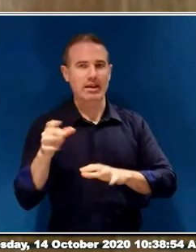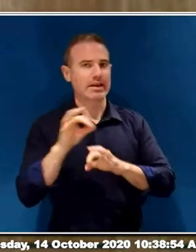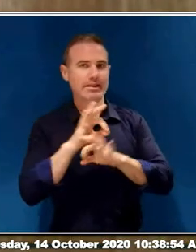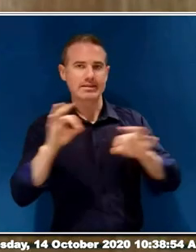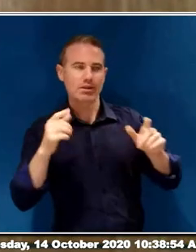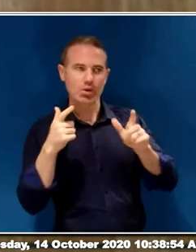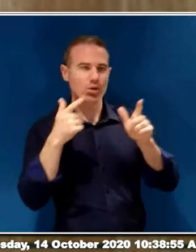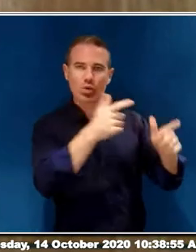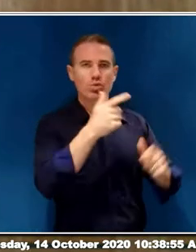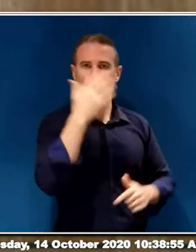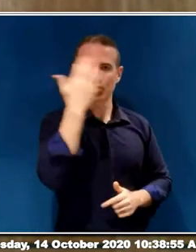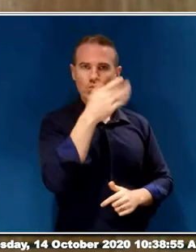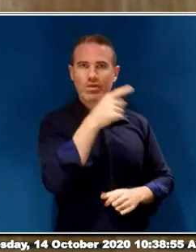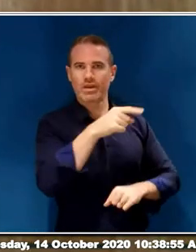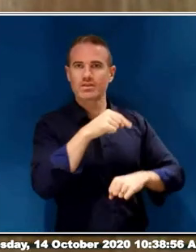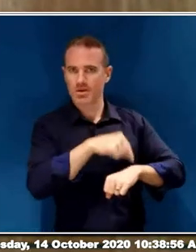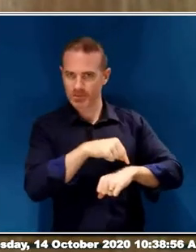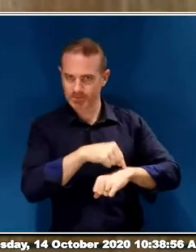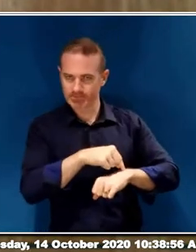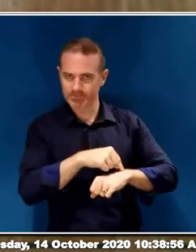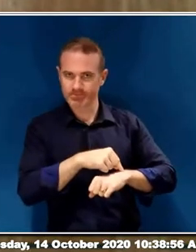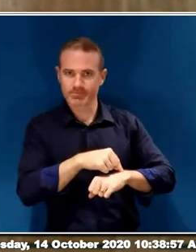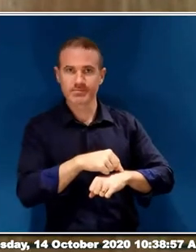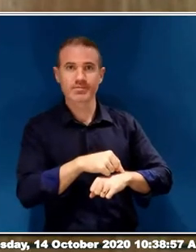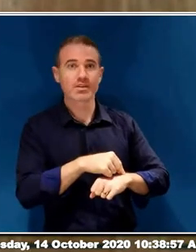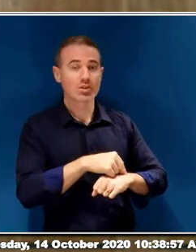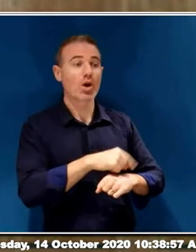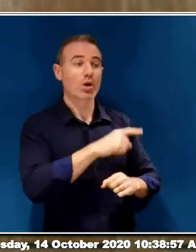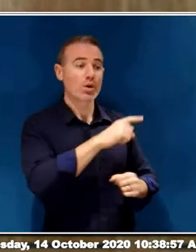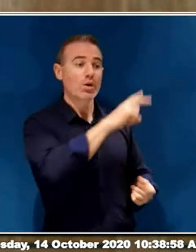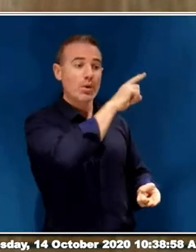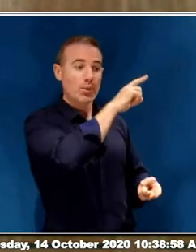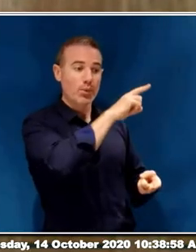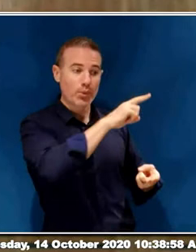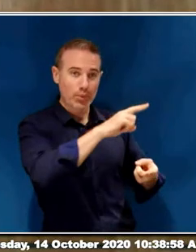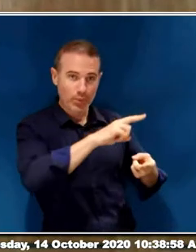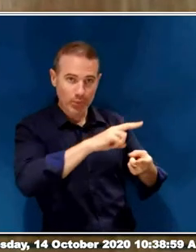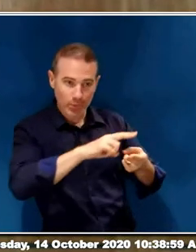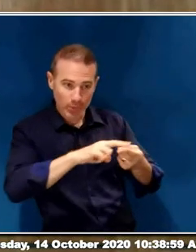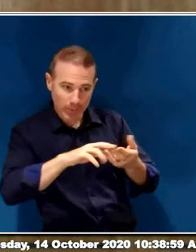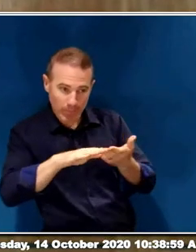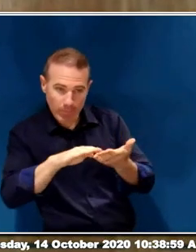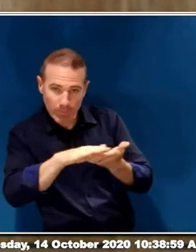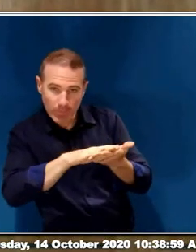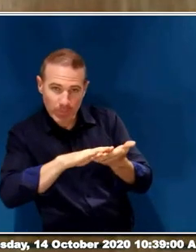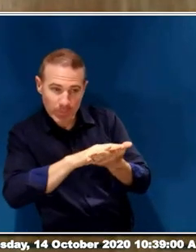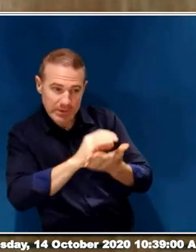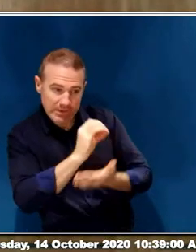Once Kobe commenced with the new medication, it was on par with the dose